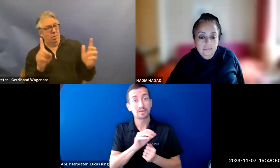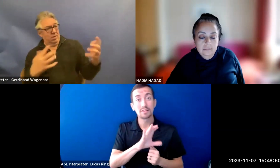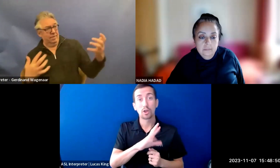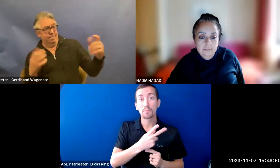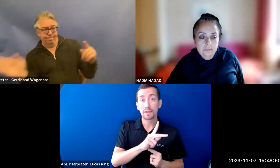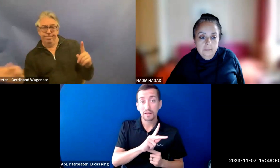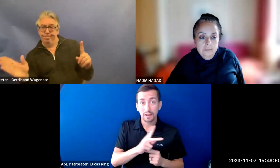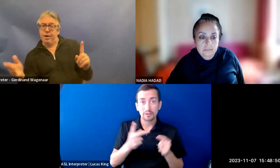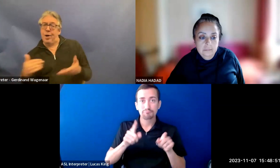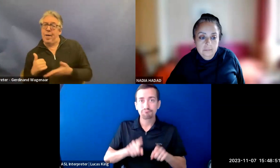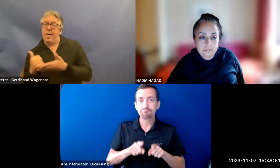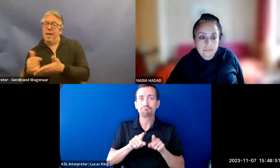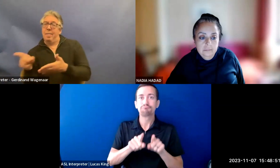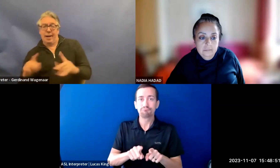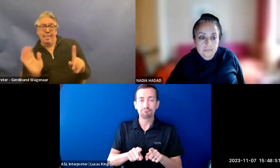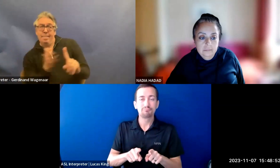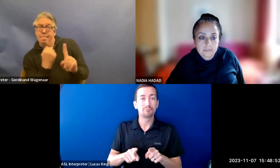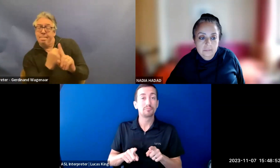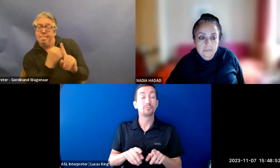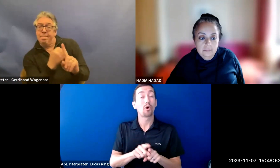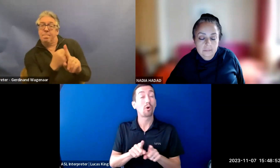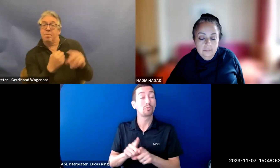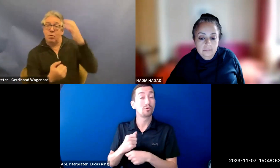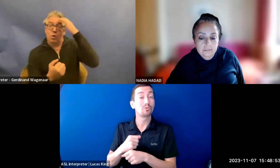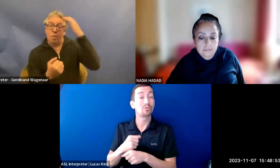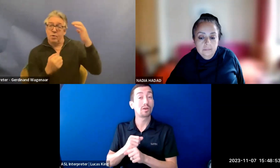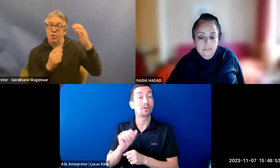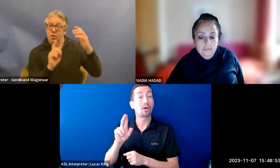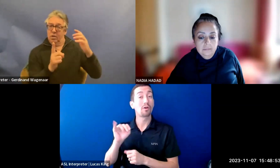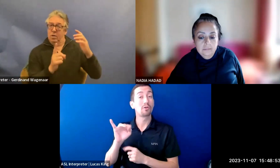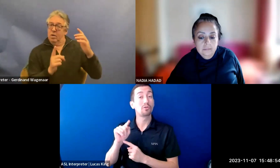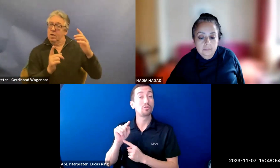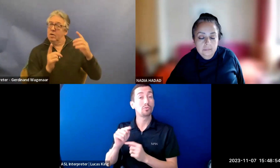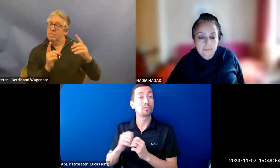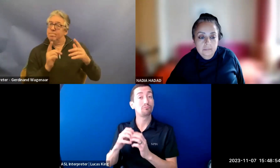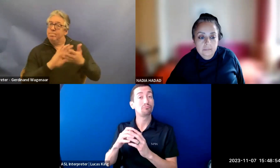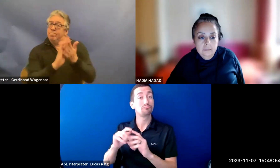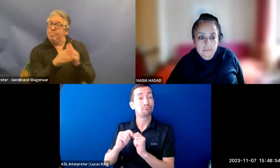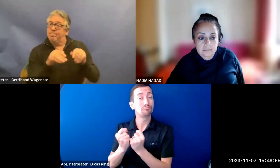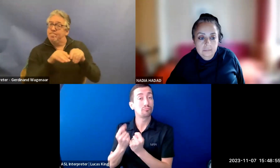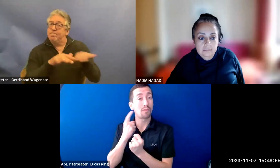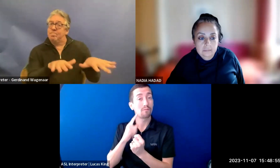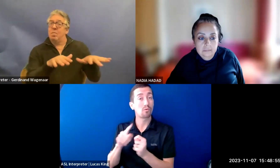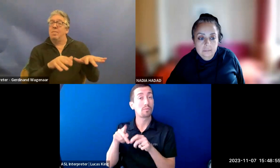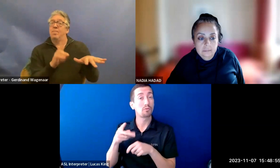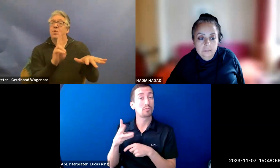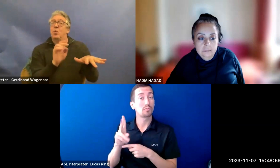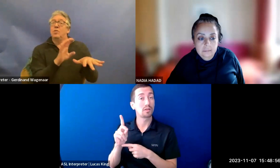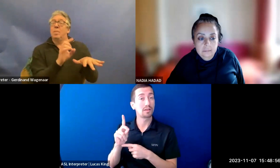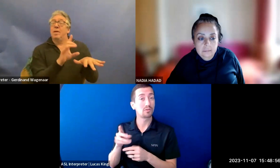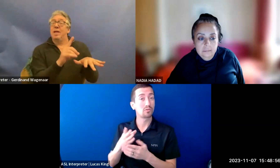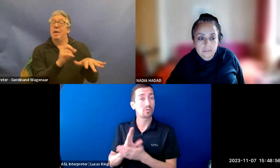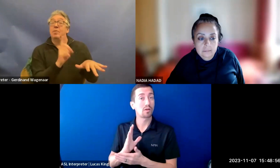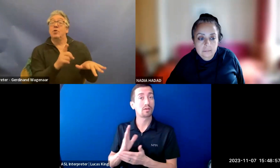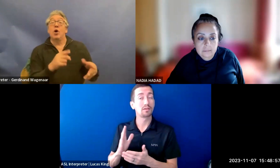and created a unit for the Rights of Persons with Disabilities inside the national human rights commission.